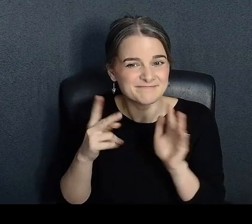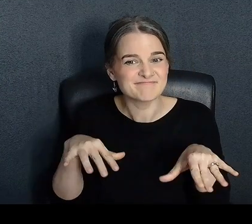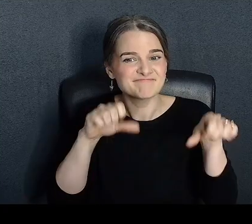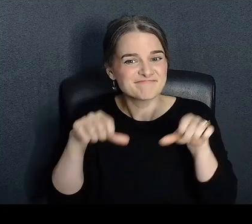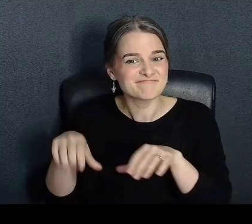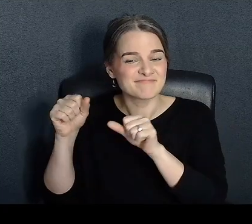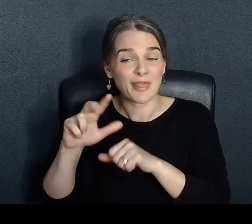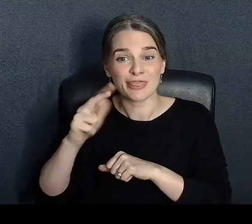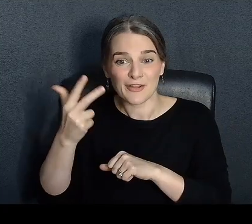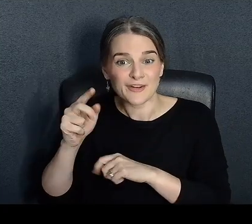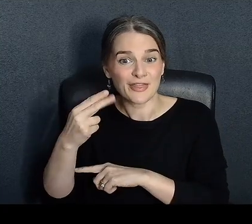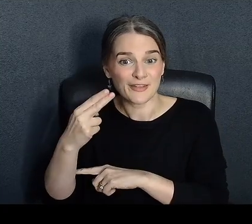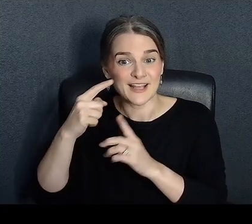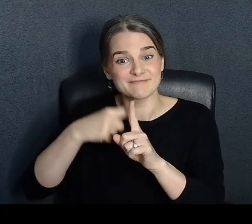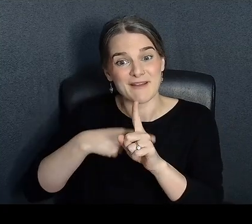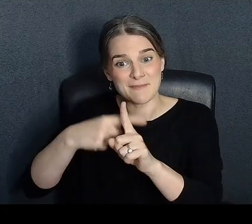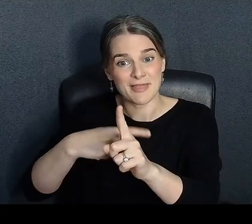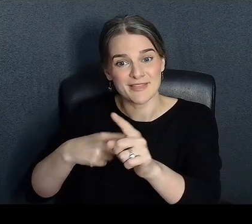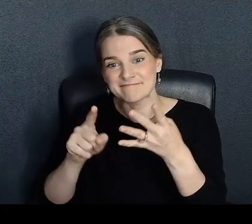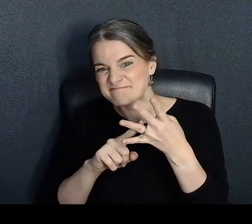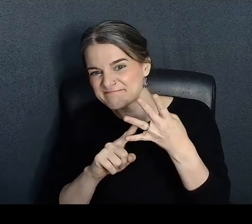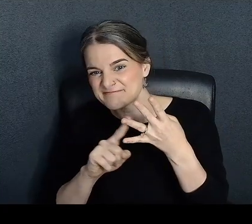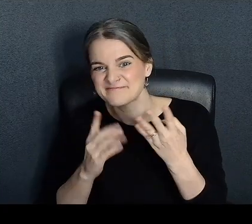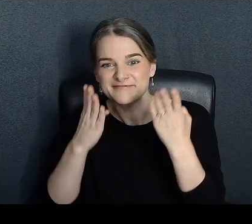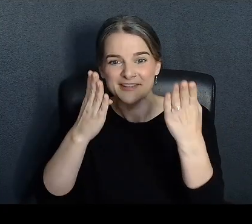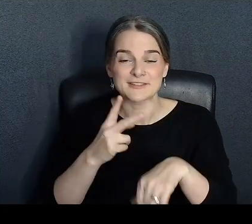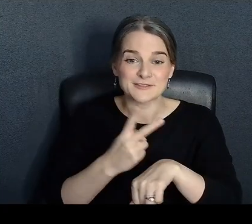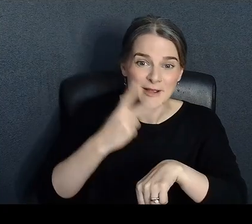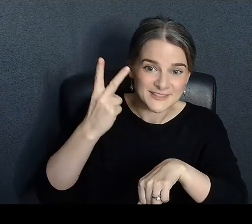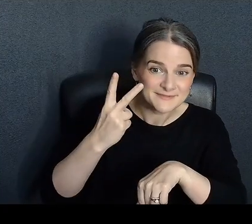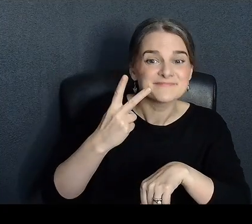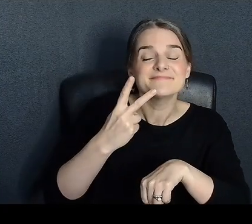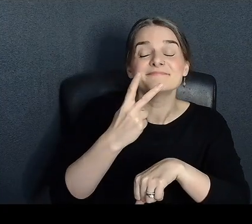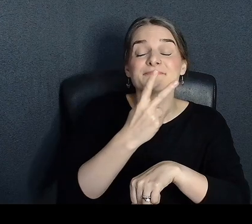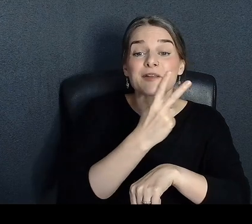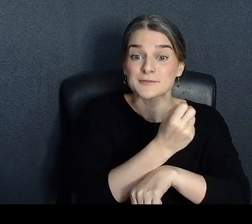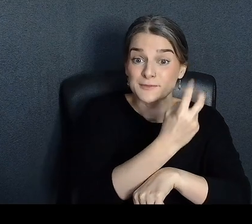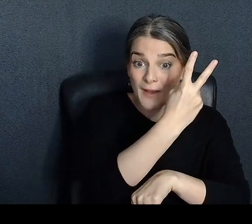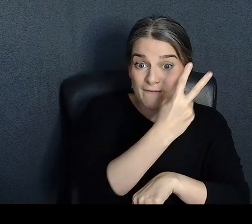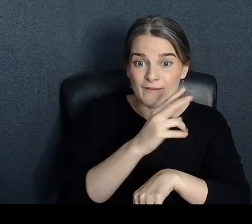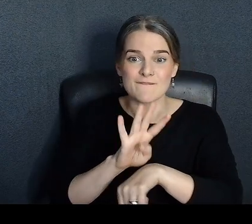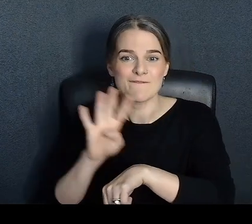of the month and offered at two times, one at 12:00 noon and then one at 4:00 PM Eastern.